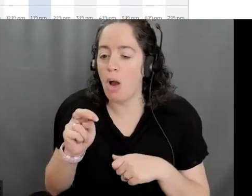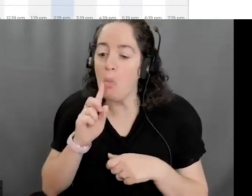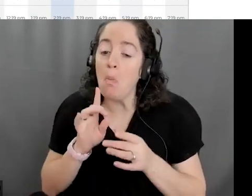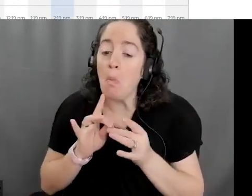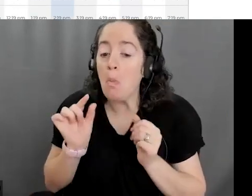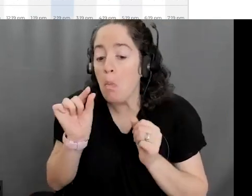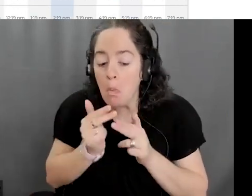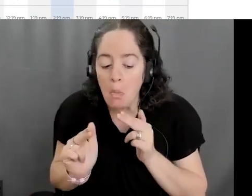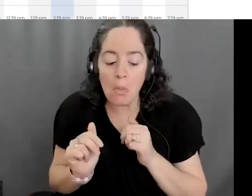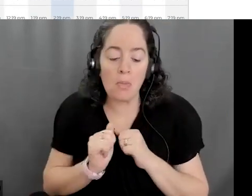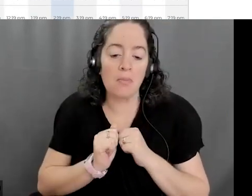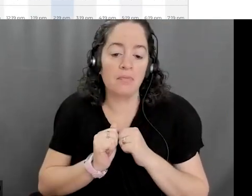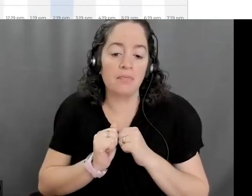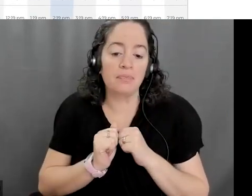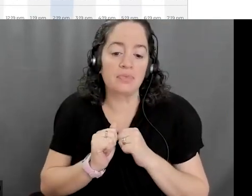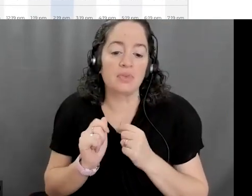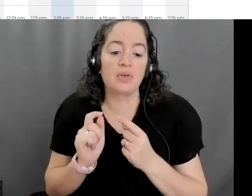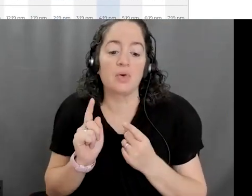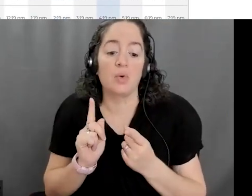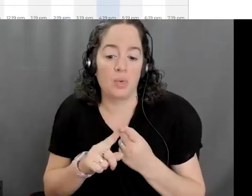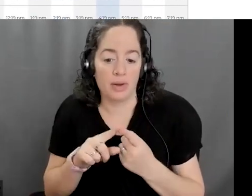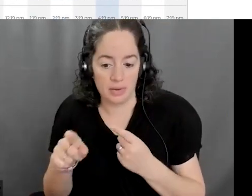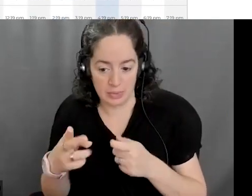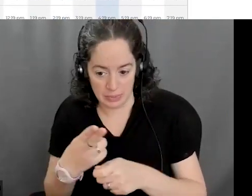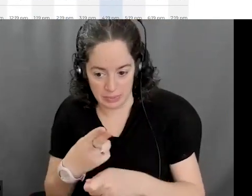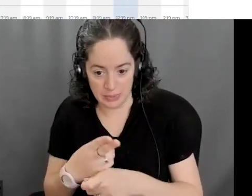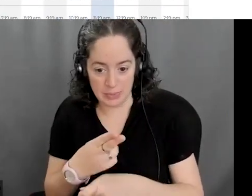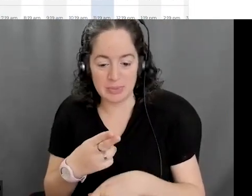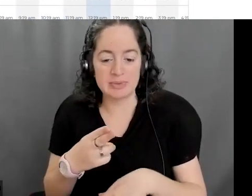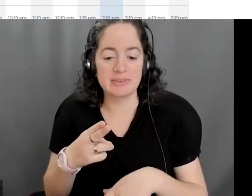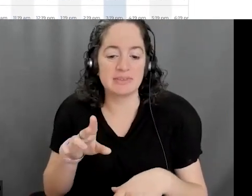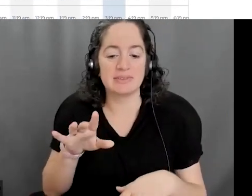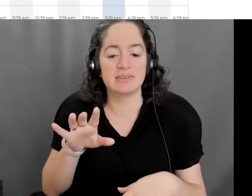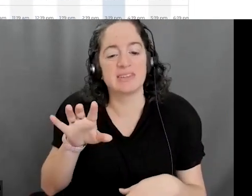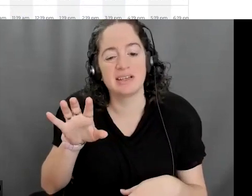in addition to being able to use my touchpad to scroll left and right here,